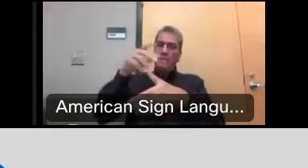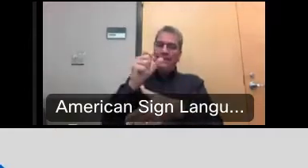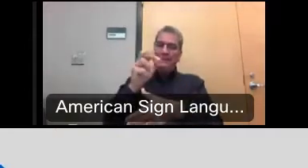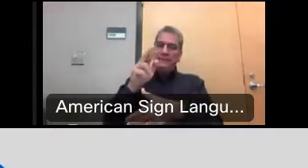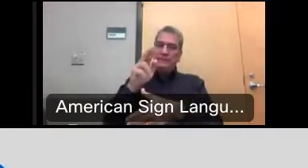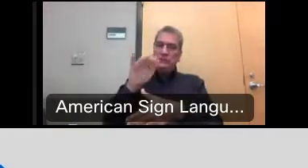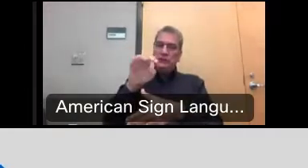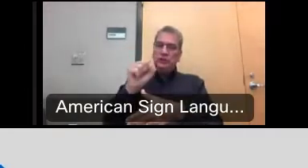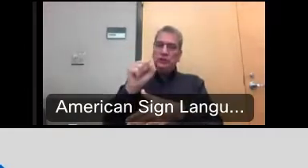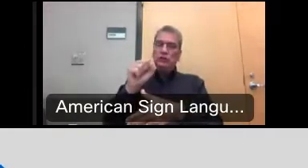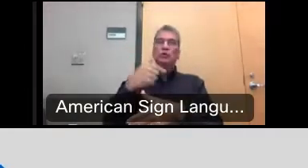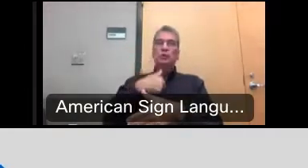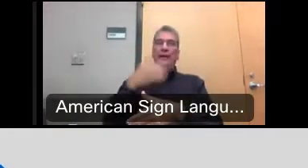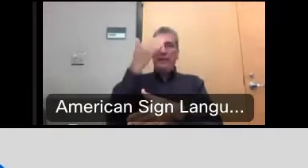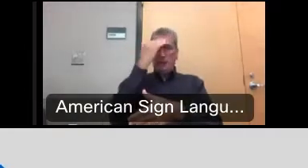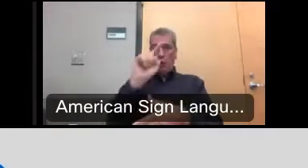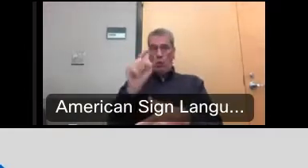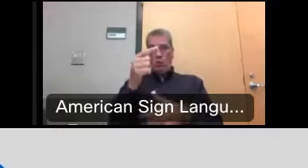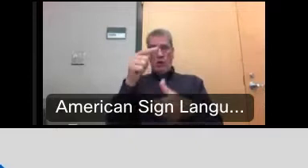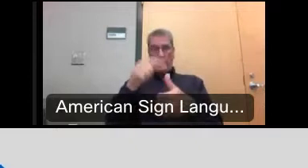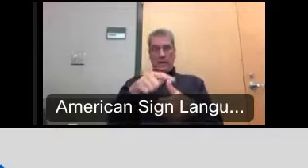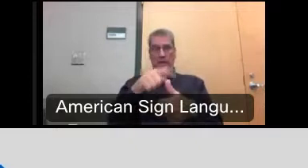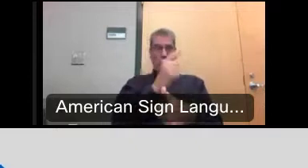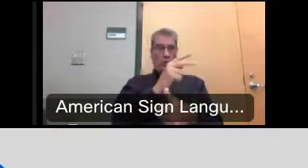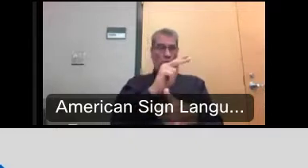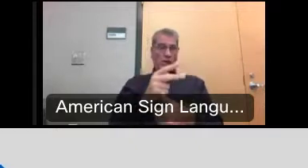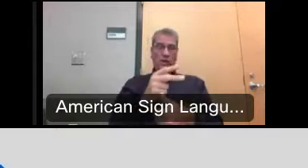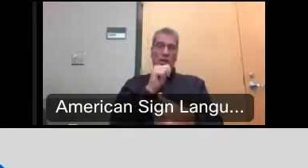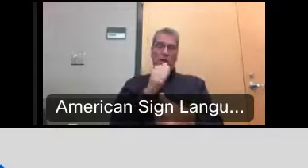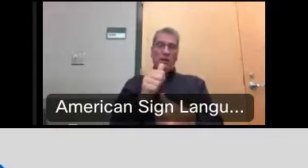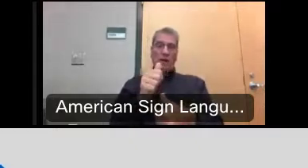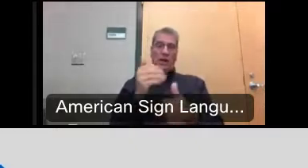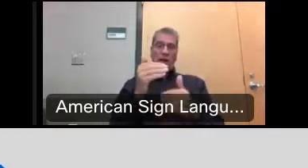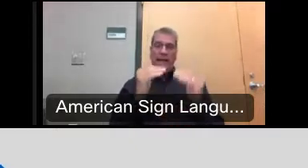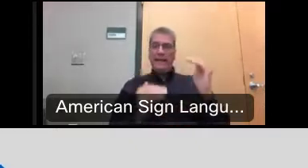alone is not anywhere near as good as getting your 1st and 2nd booster.